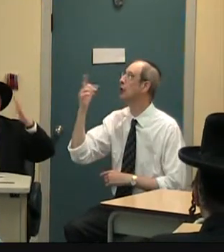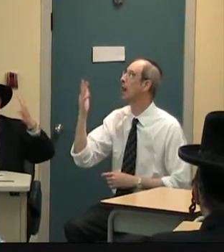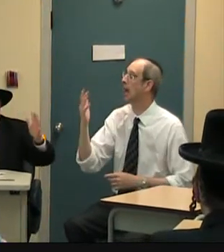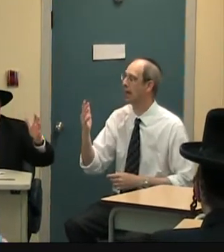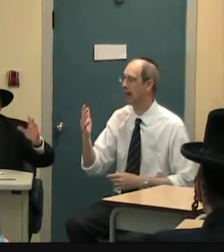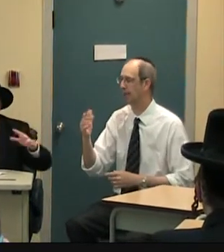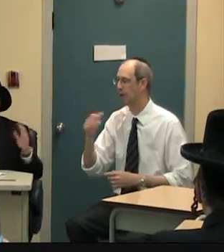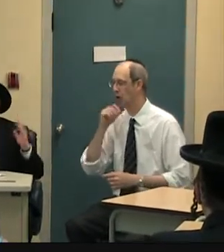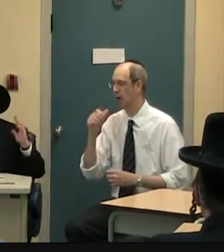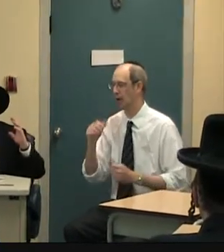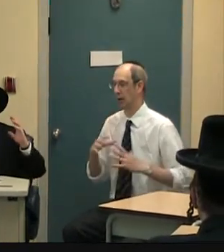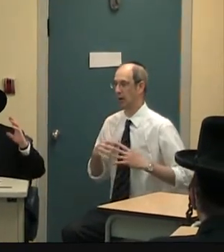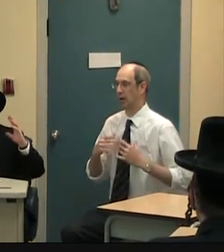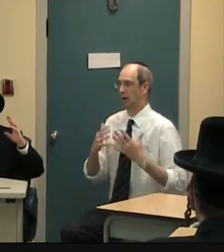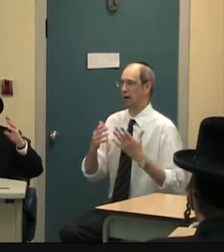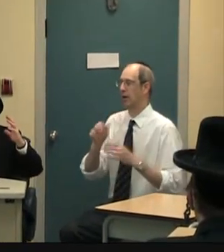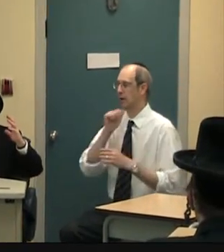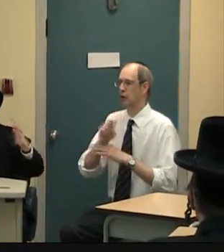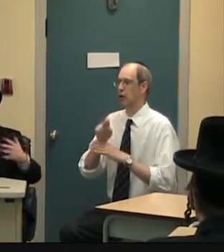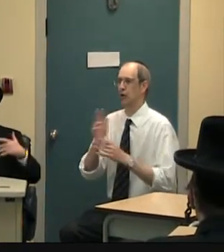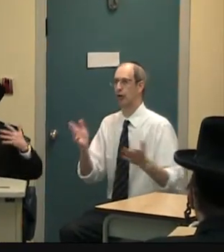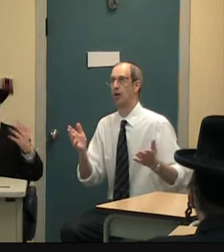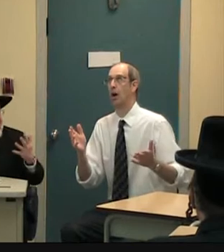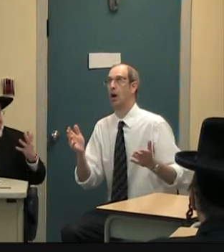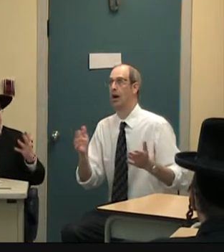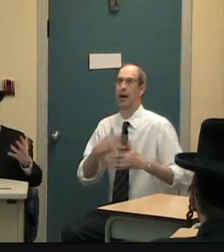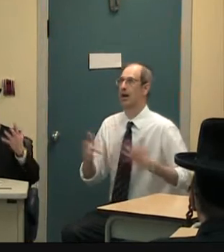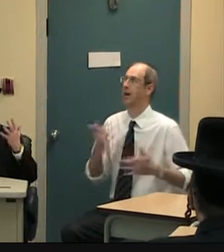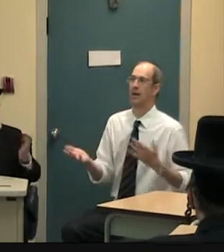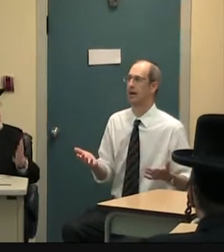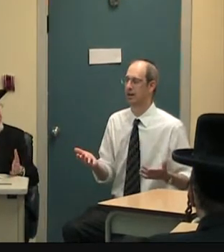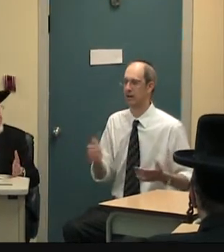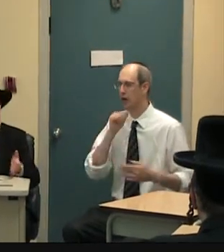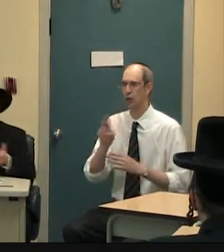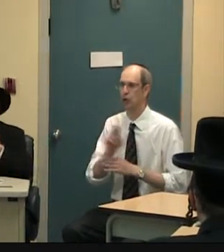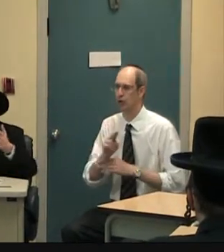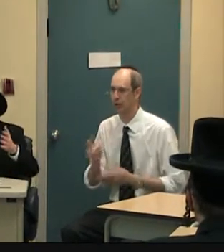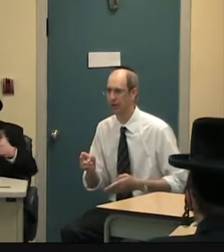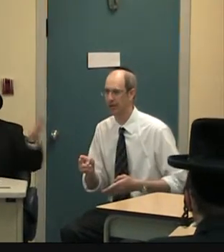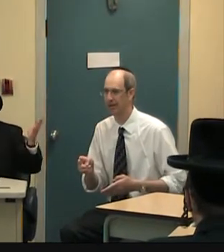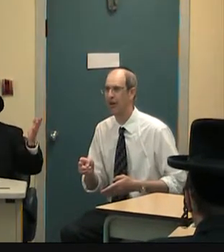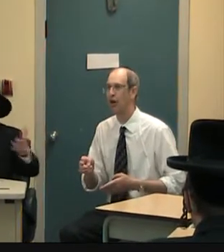Electrified they won't used to going ahead and and being so excited they weren't used to it and so they slept it because